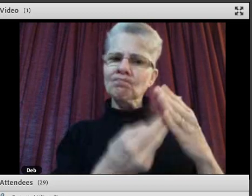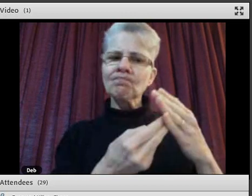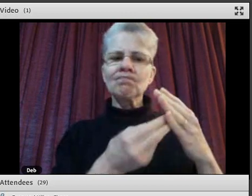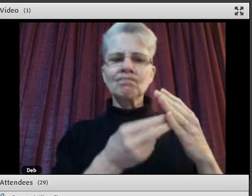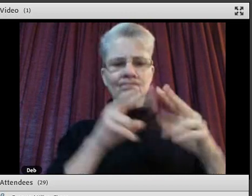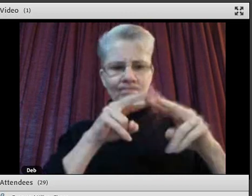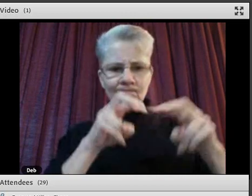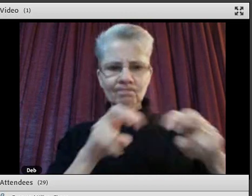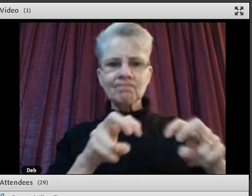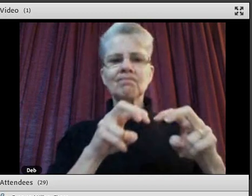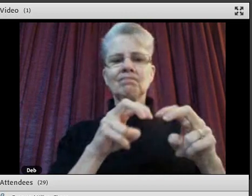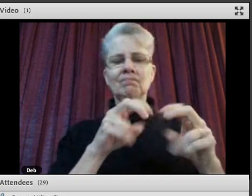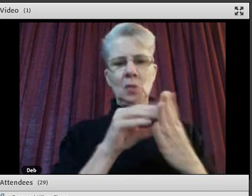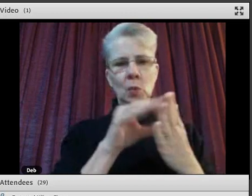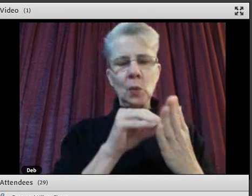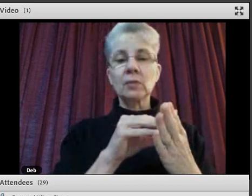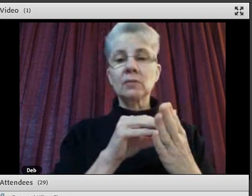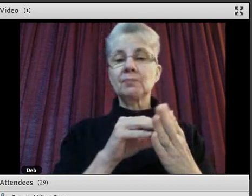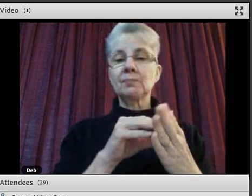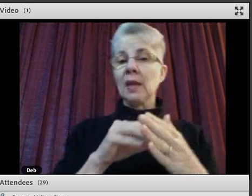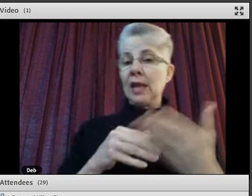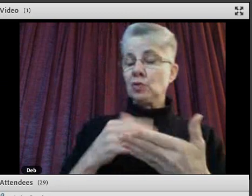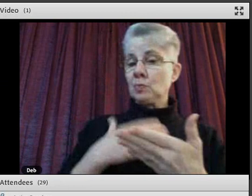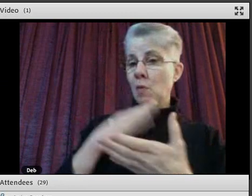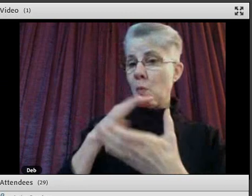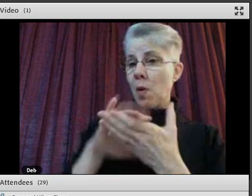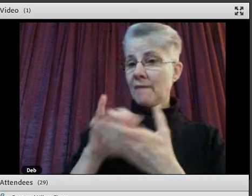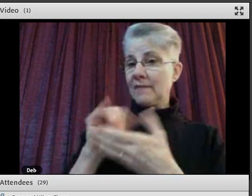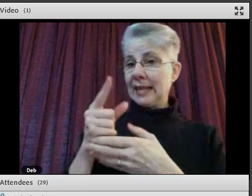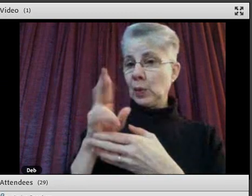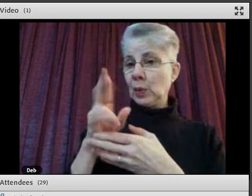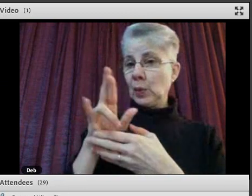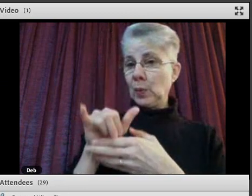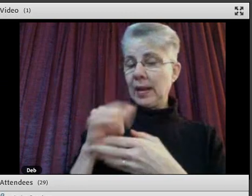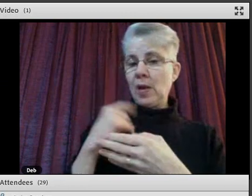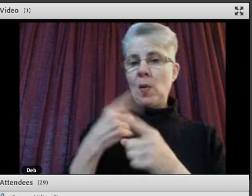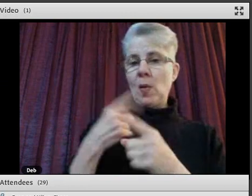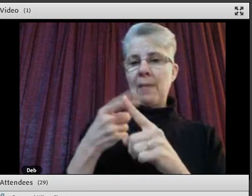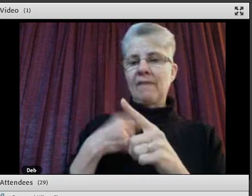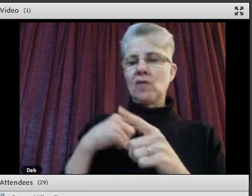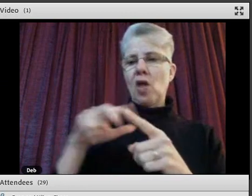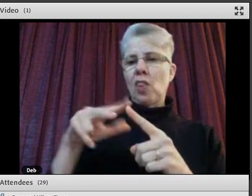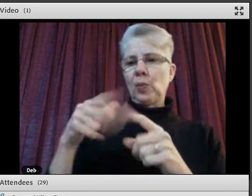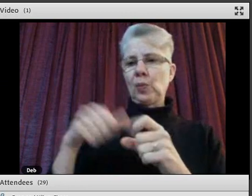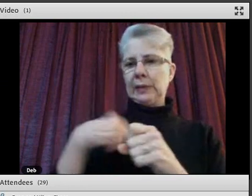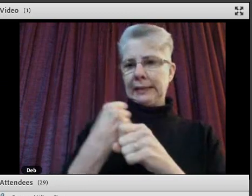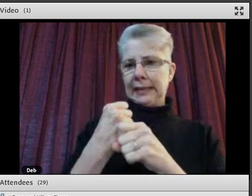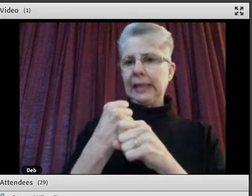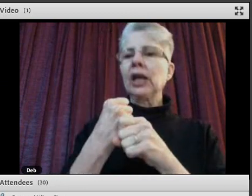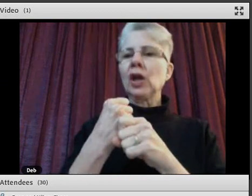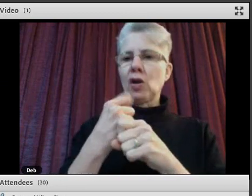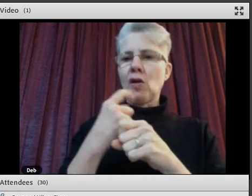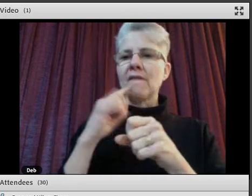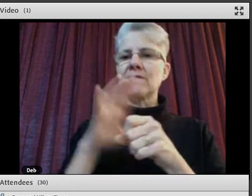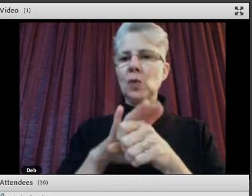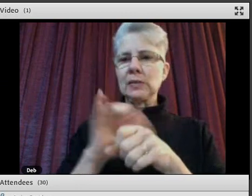Ryan: And let me introduce my wonderful wife, Hilary, over here. We're back for our third year of Full S.T.E.A.M. Ahead, and this is starting our third year